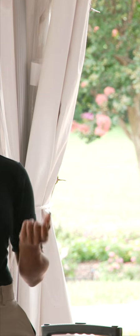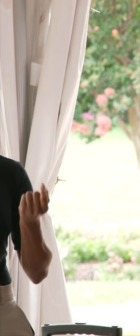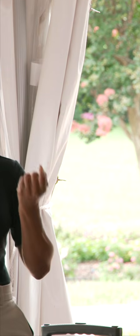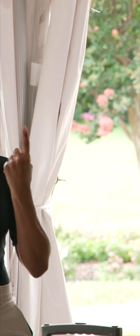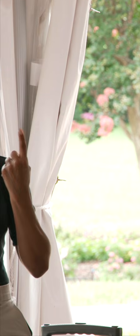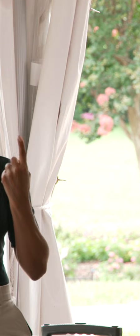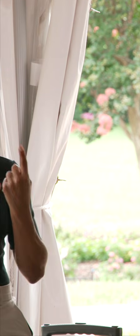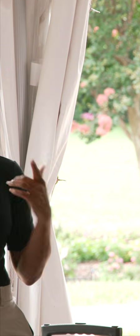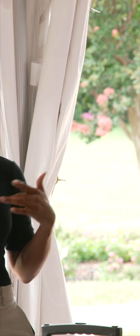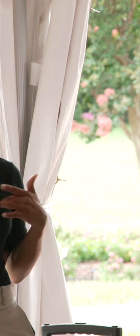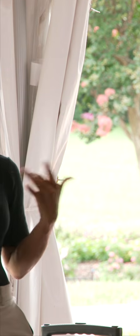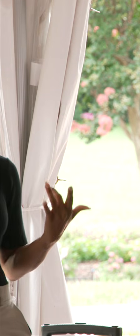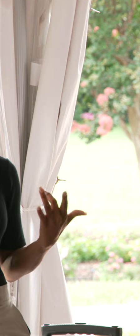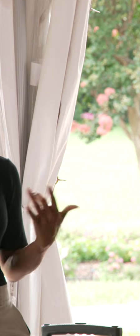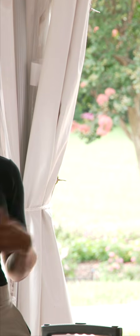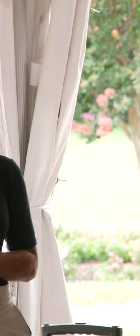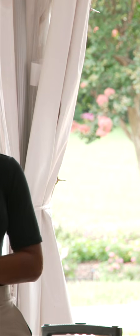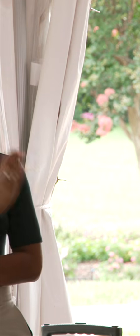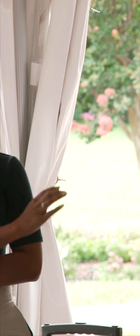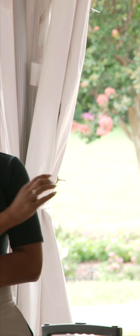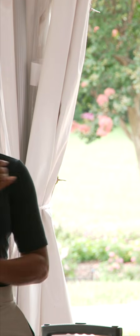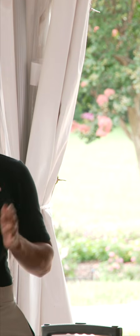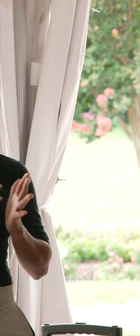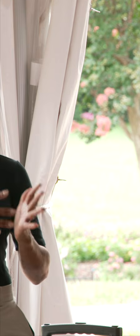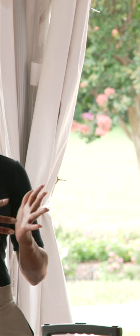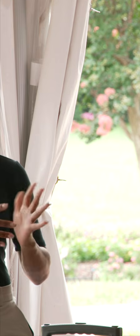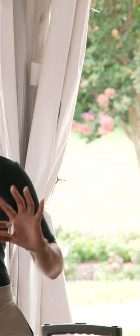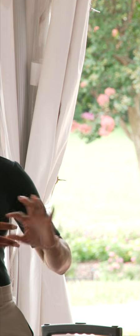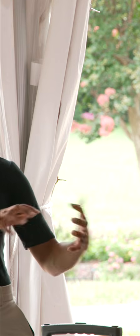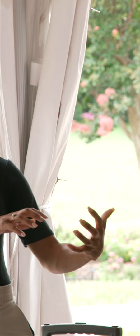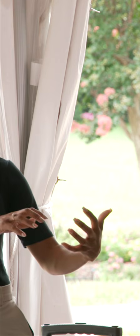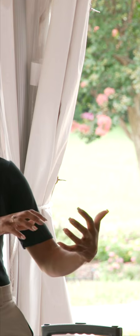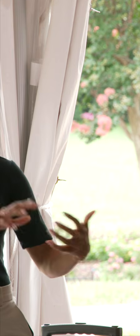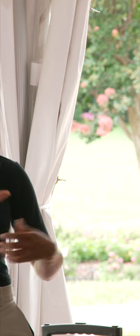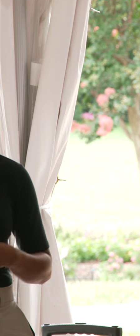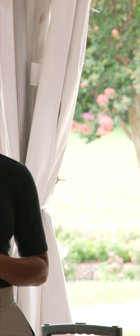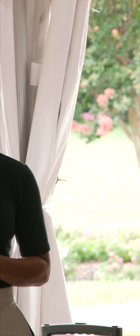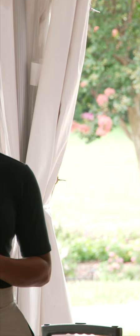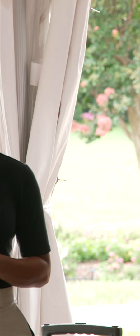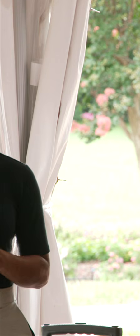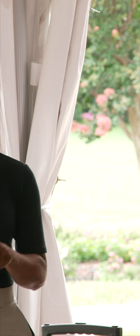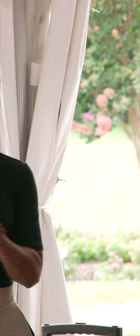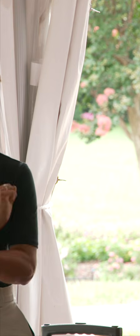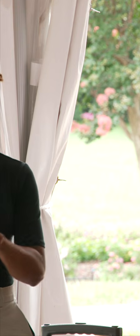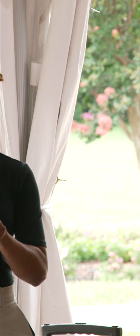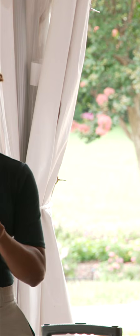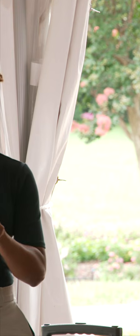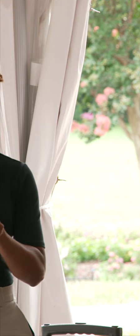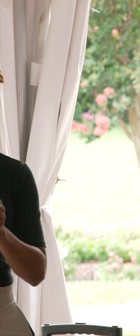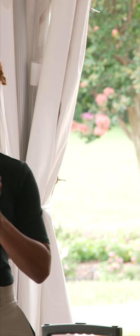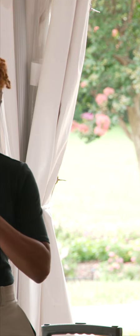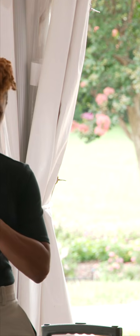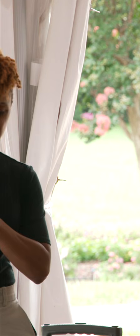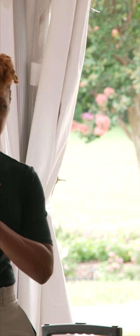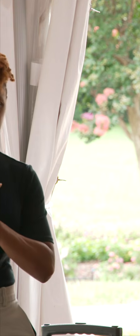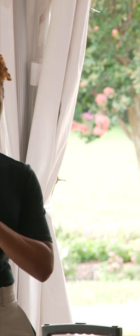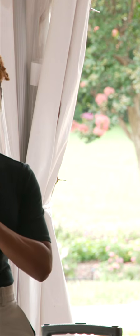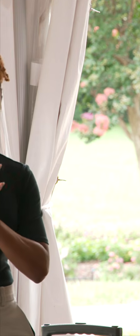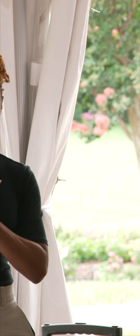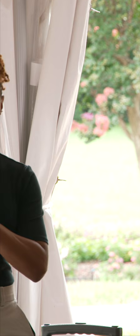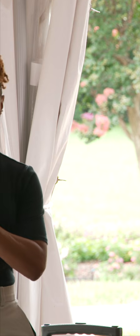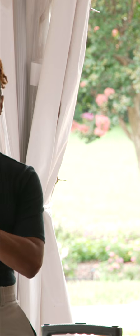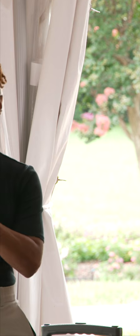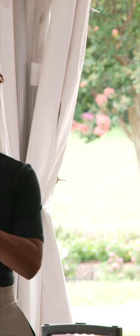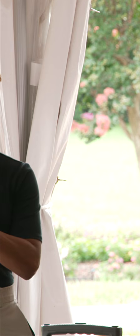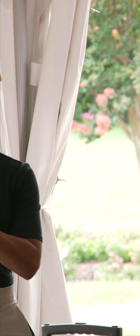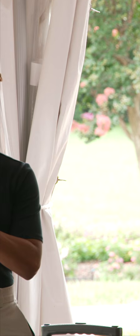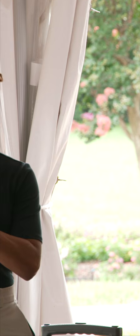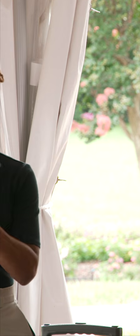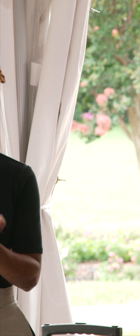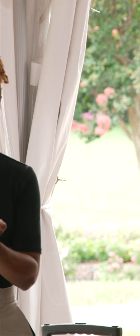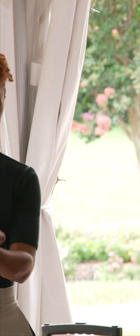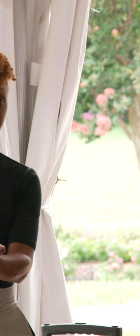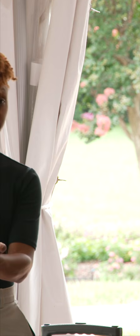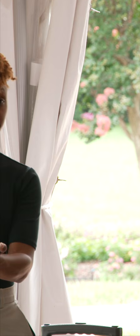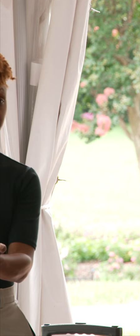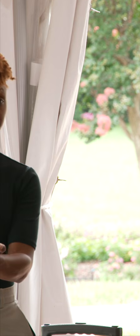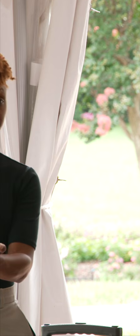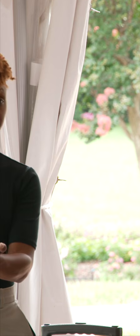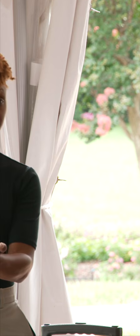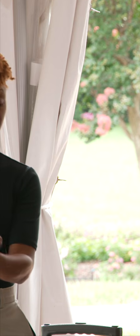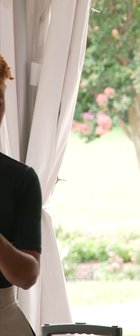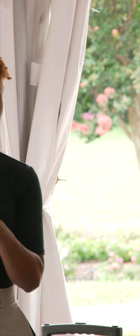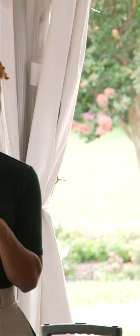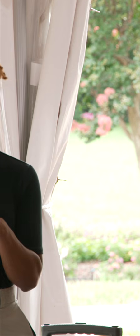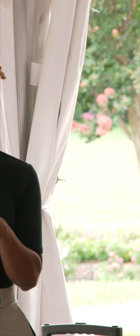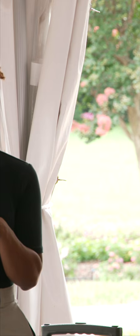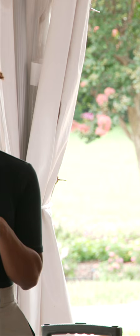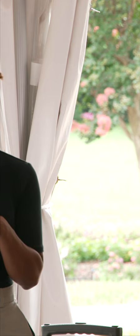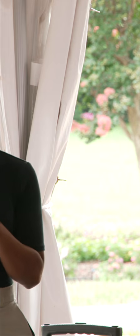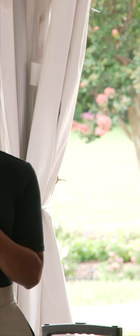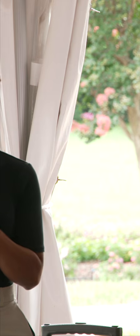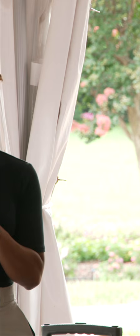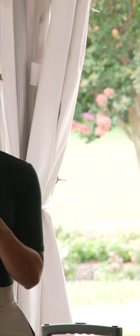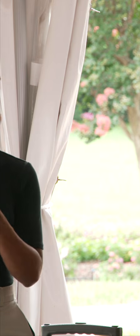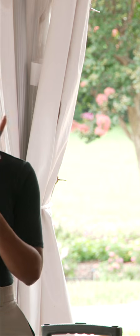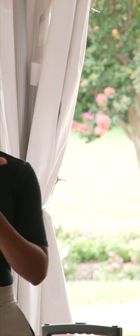a clinical study gone wrong. It was a deliberate, state-sponsored deception. 625 African American